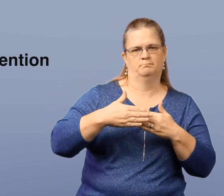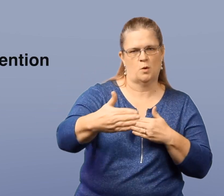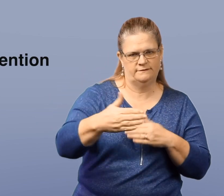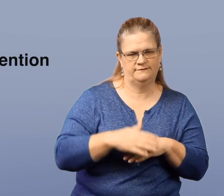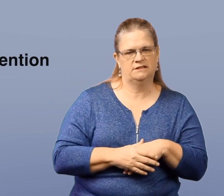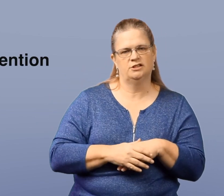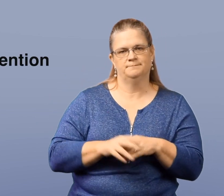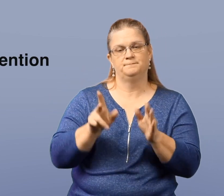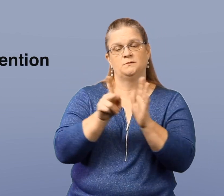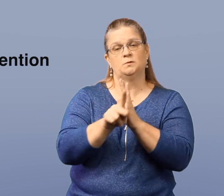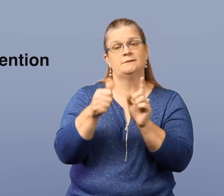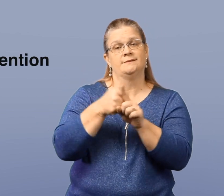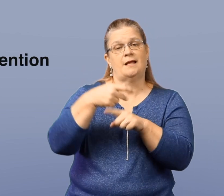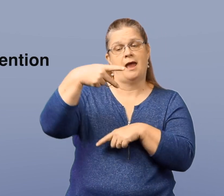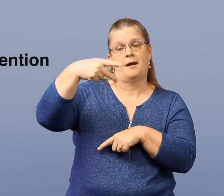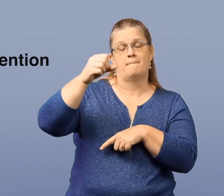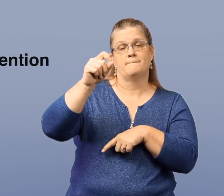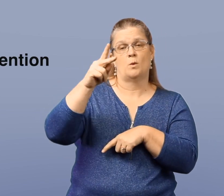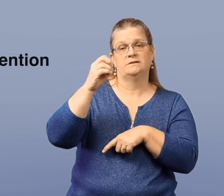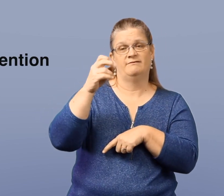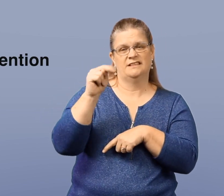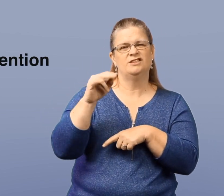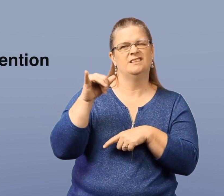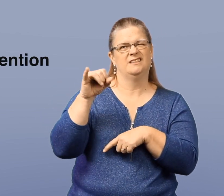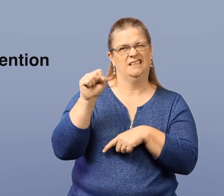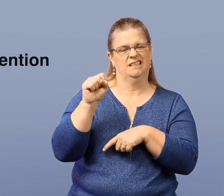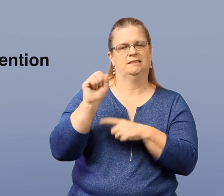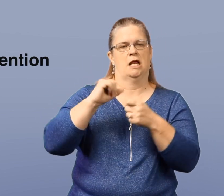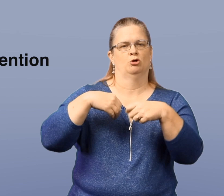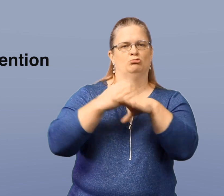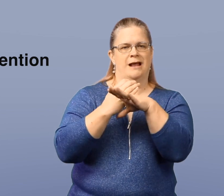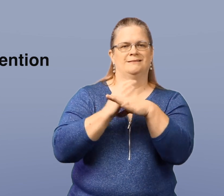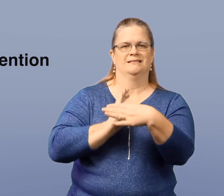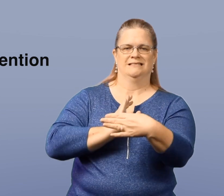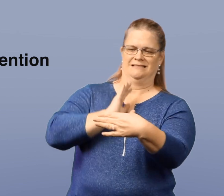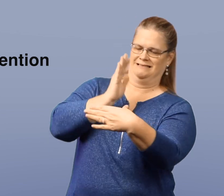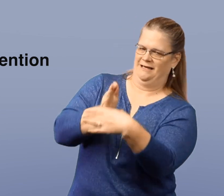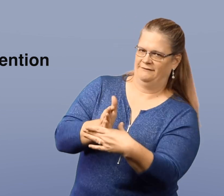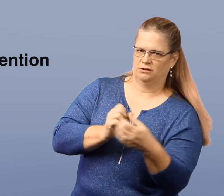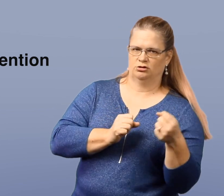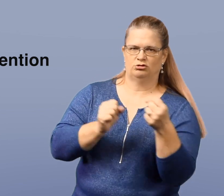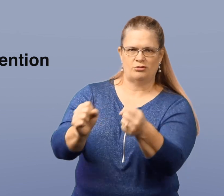Postvention is a term referring to suicide postvention